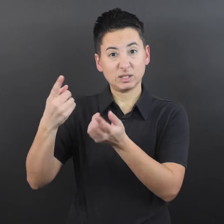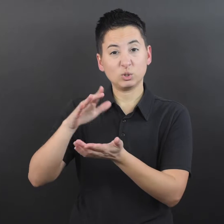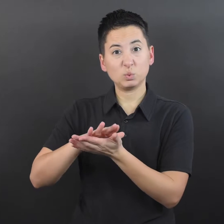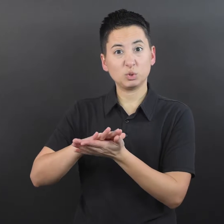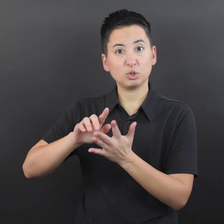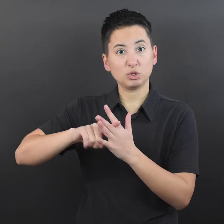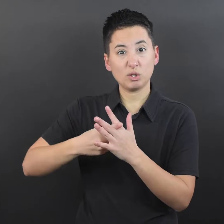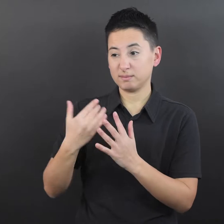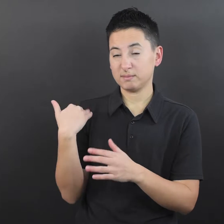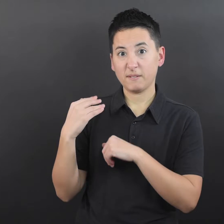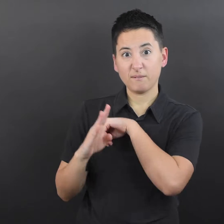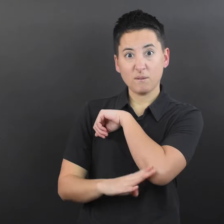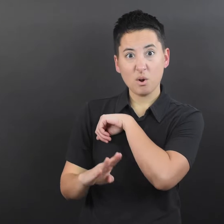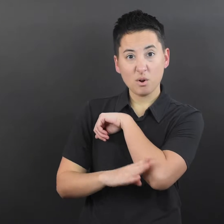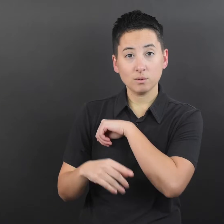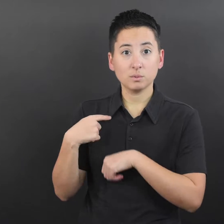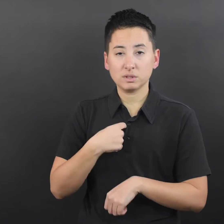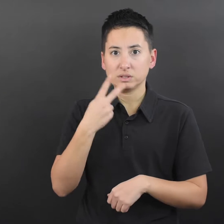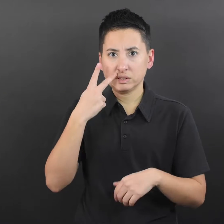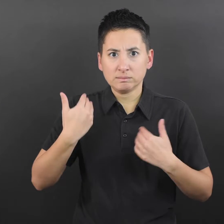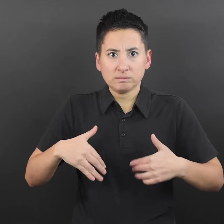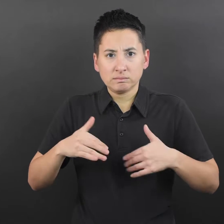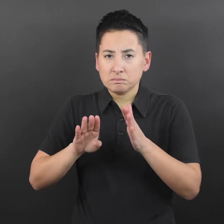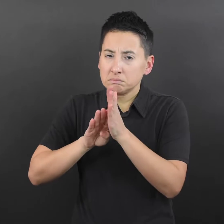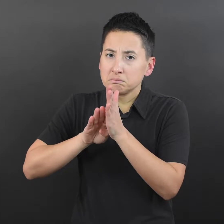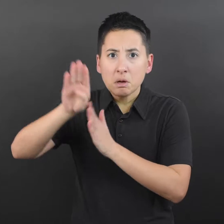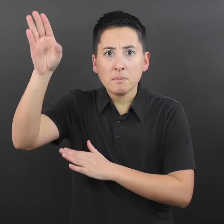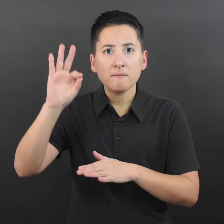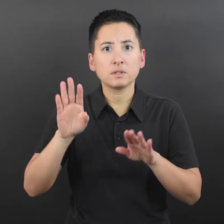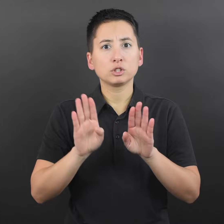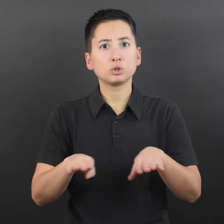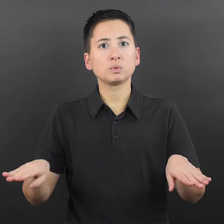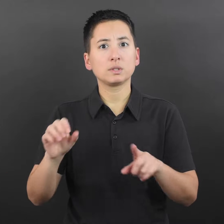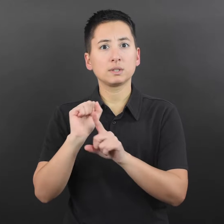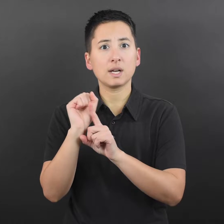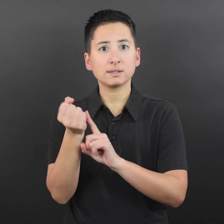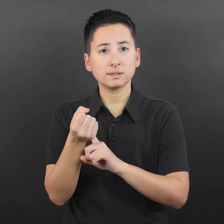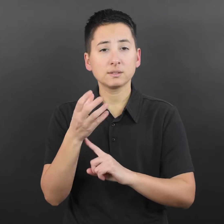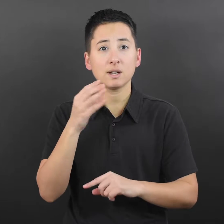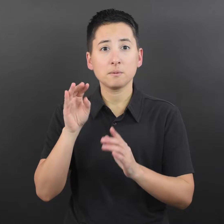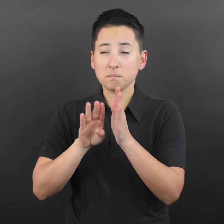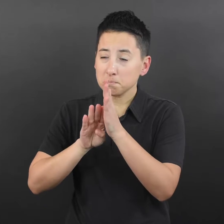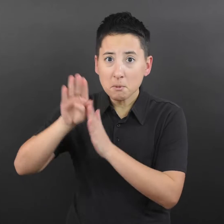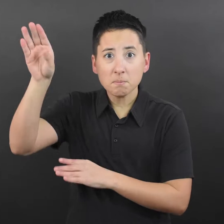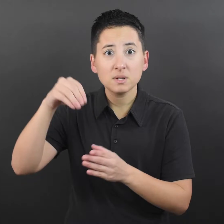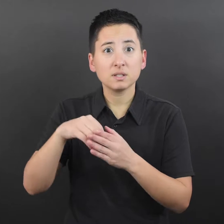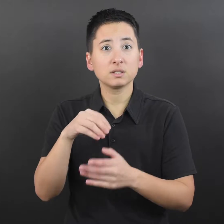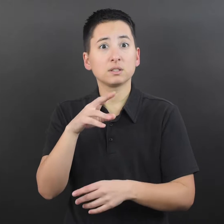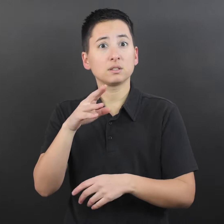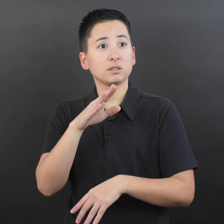we have seen an alarming rise in childhood cases and a subsequent rise in hospitalized children and